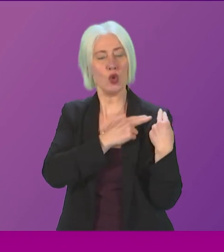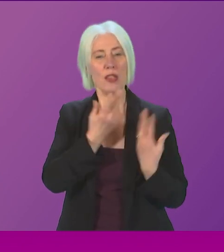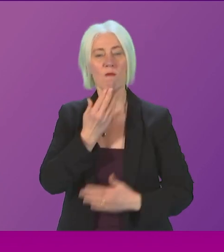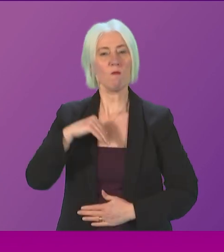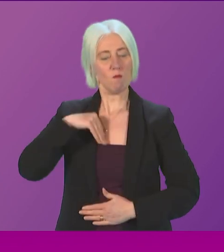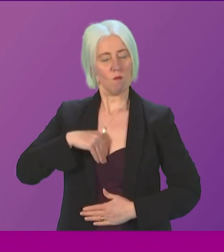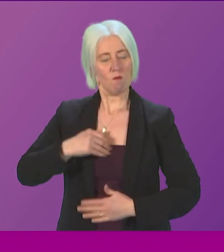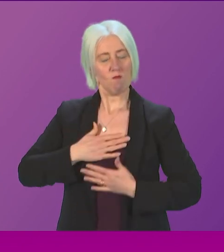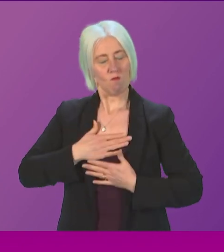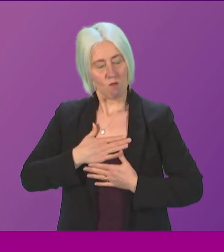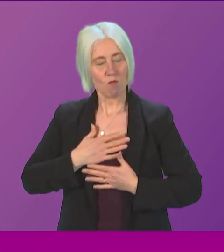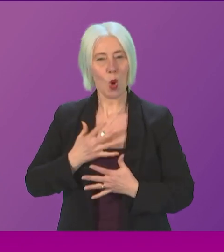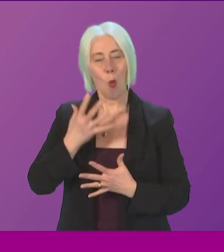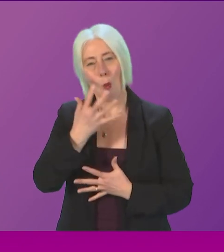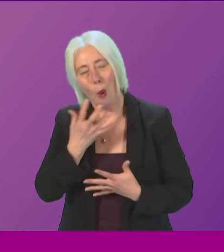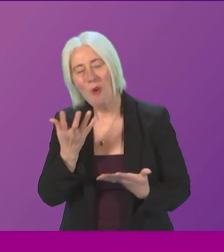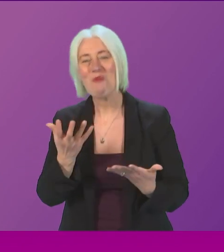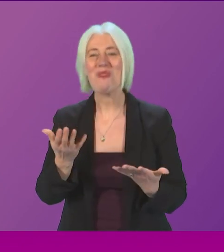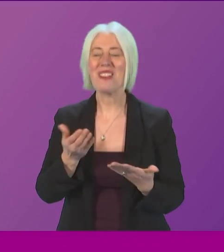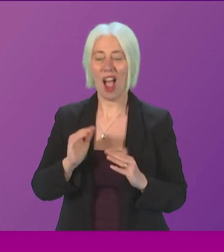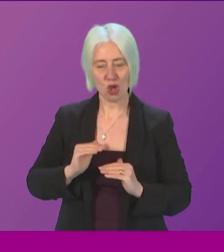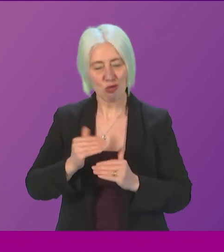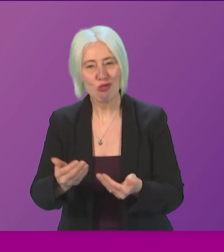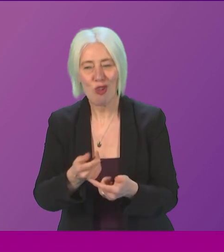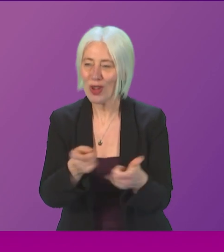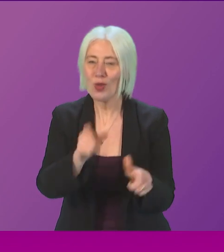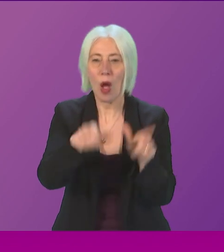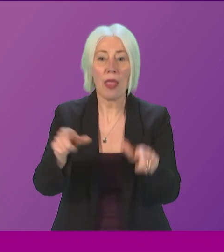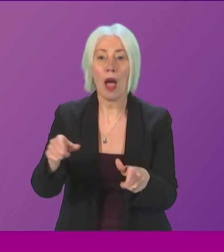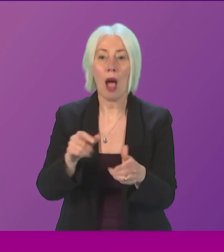her warmth and her service to others never wavered for a moment.